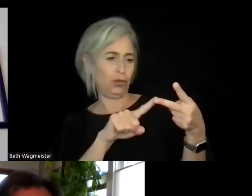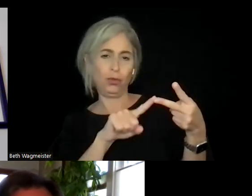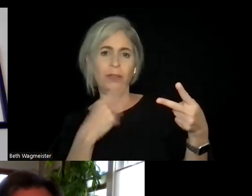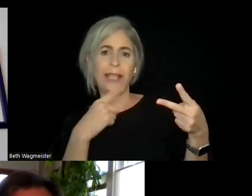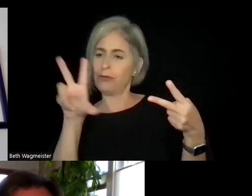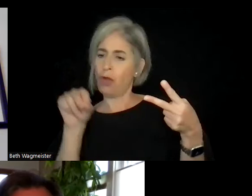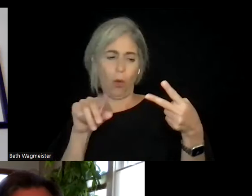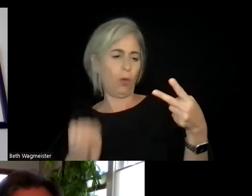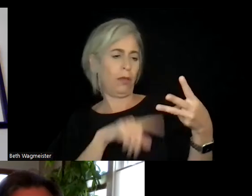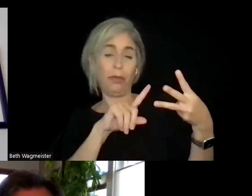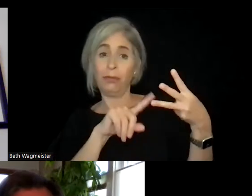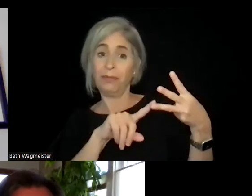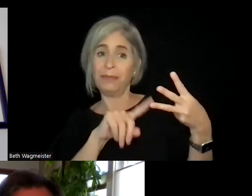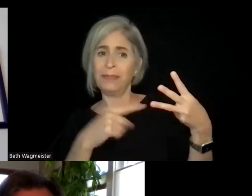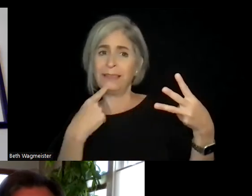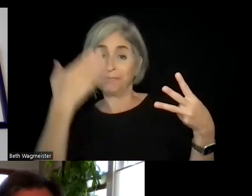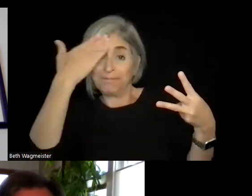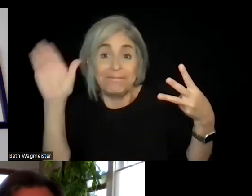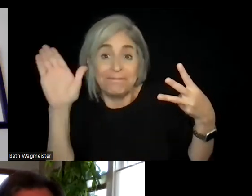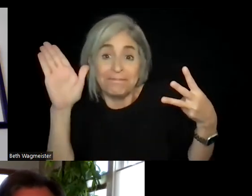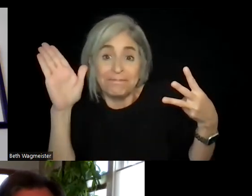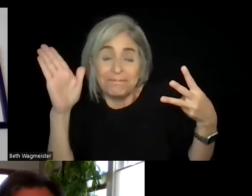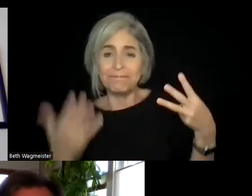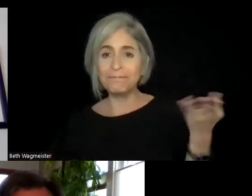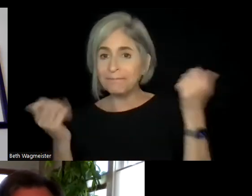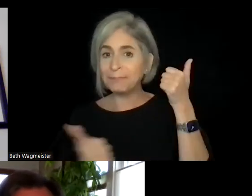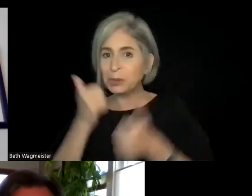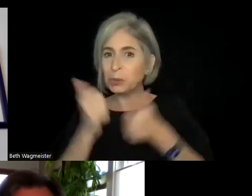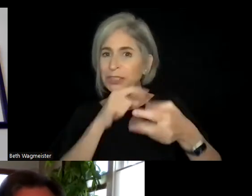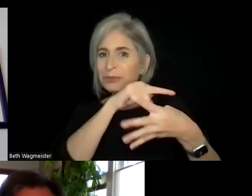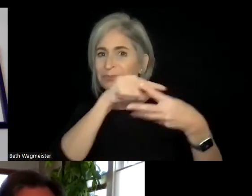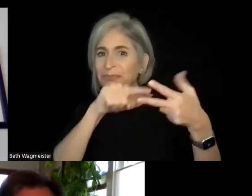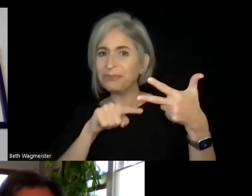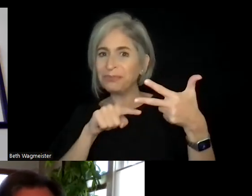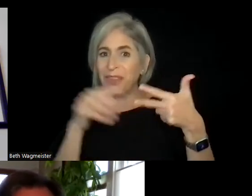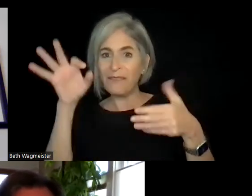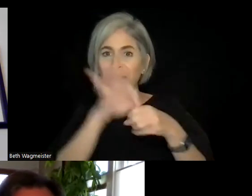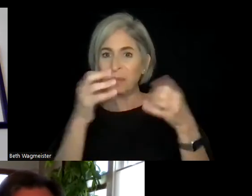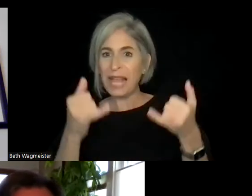requirements?